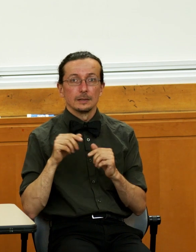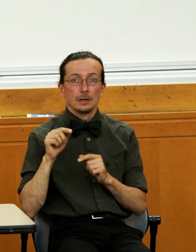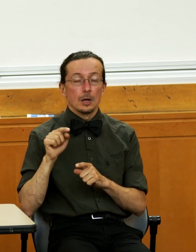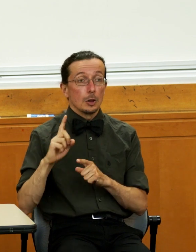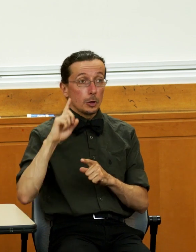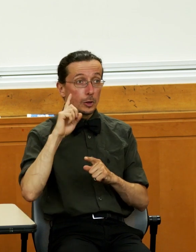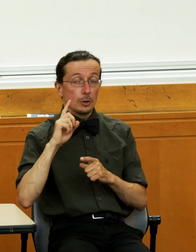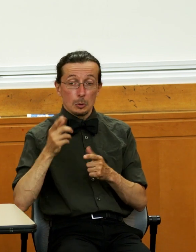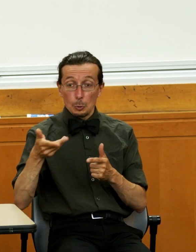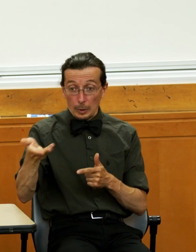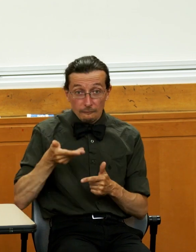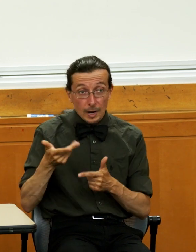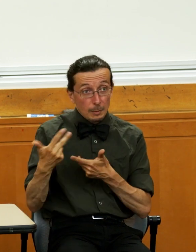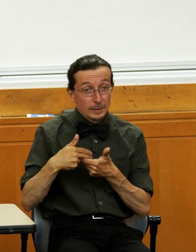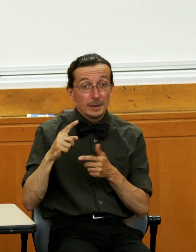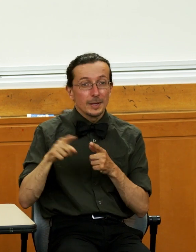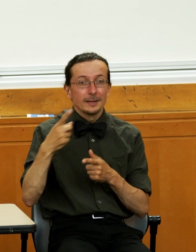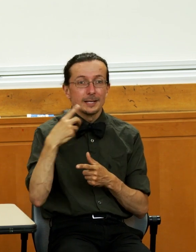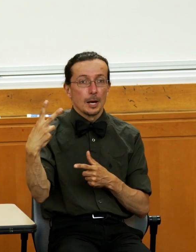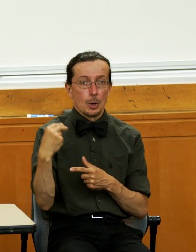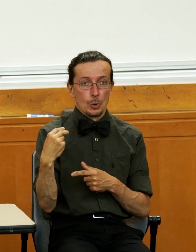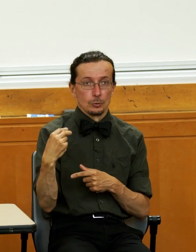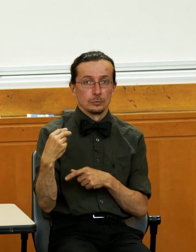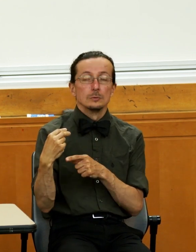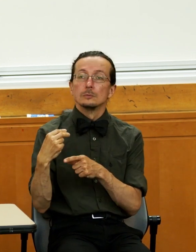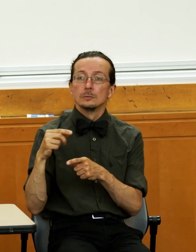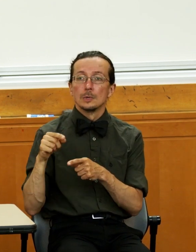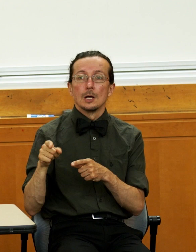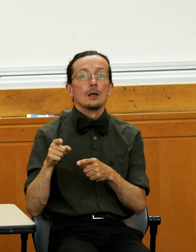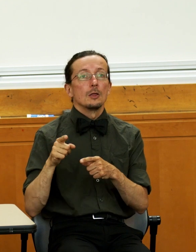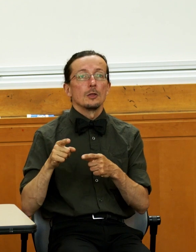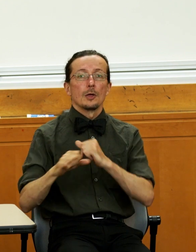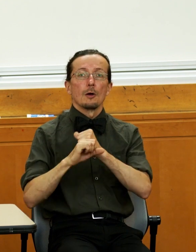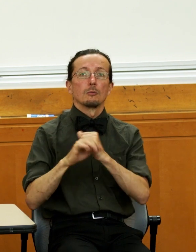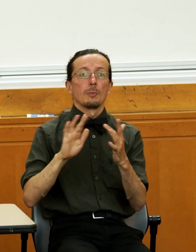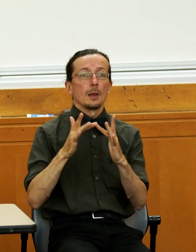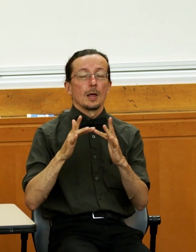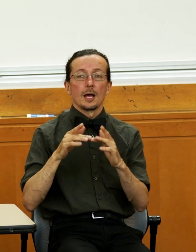to participate in the symposium, was very vocal online about their disapproval of the event,